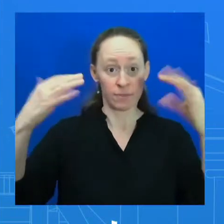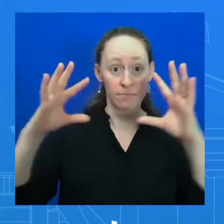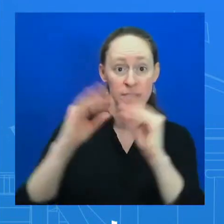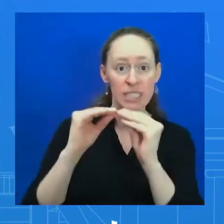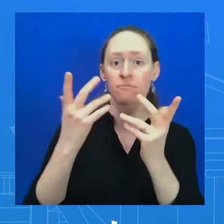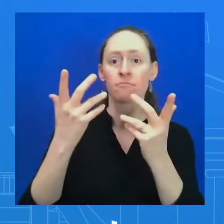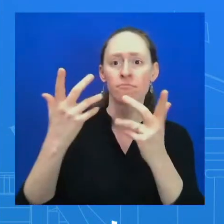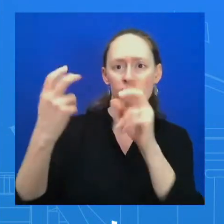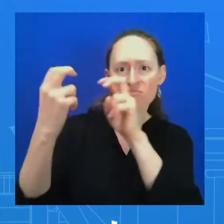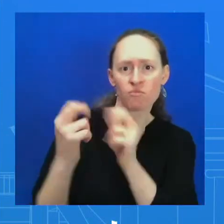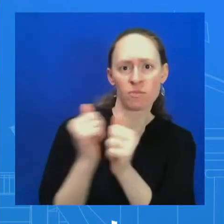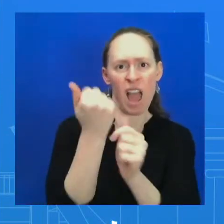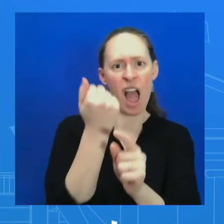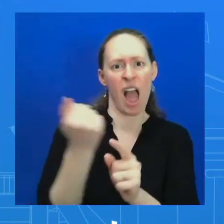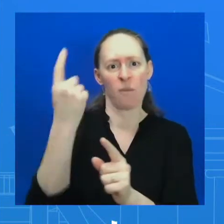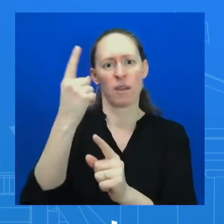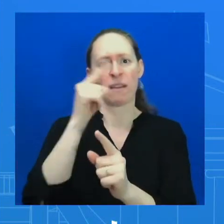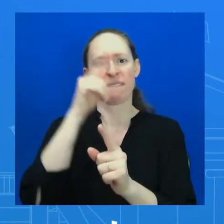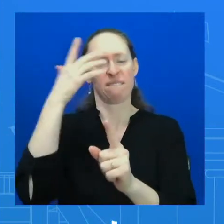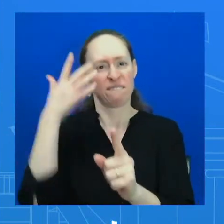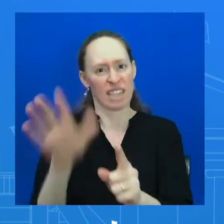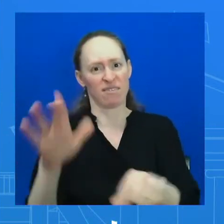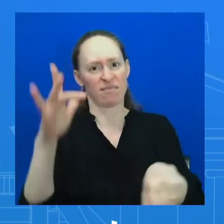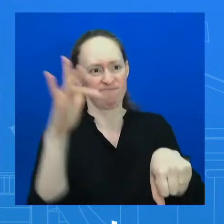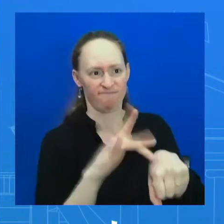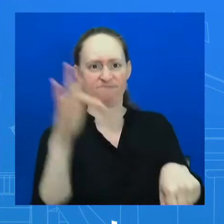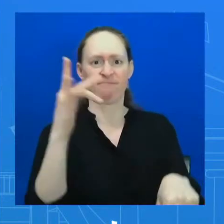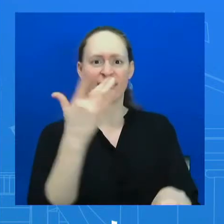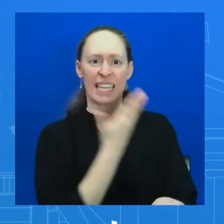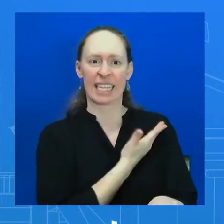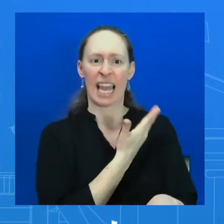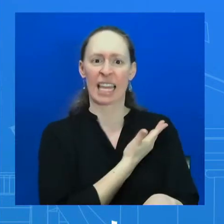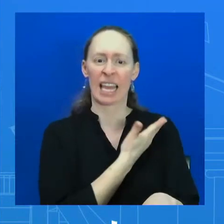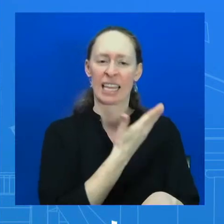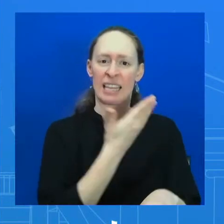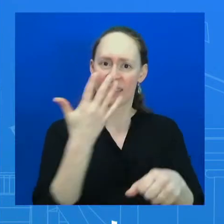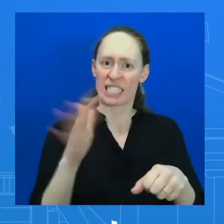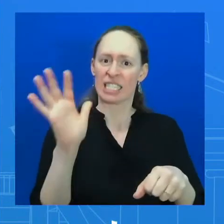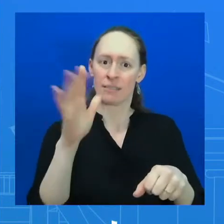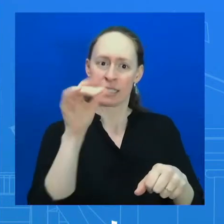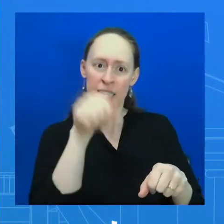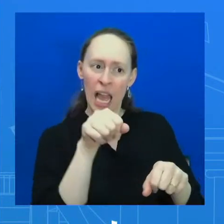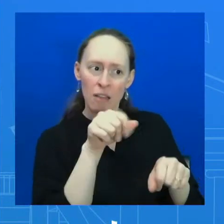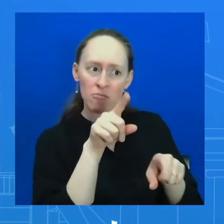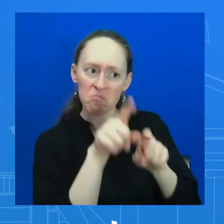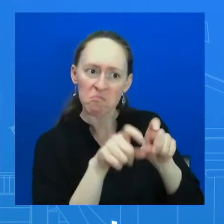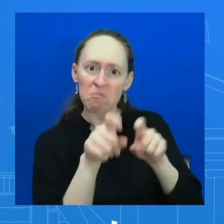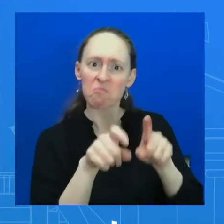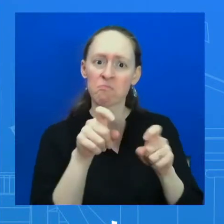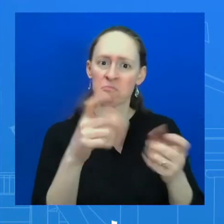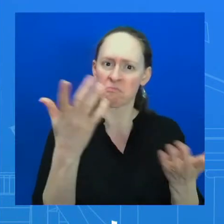Ms. Jean-Pierre: Yeah. Q- some of your colleagues, and it feels like a yes-or-no question, whether or not he's actually met with somebody who's been inside.